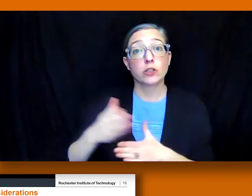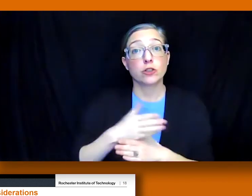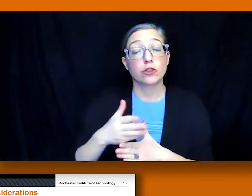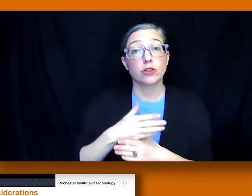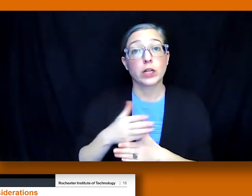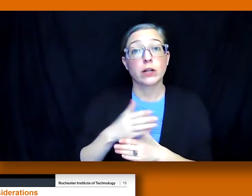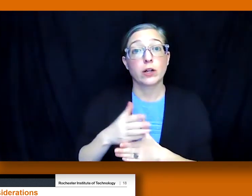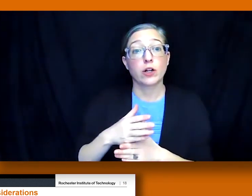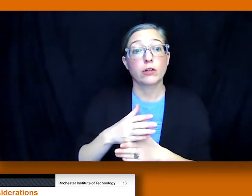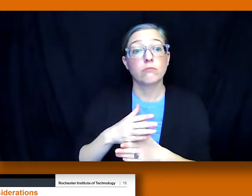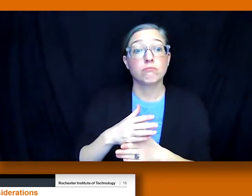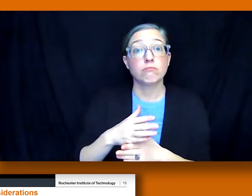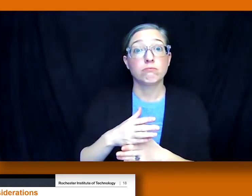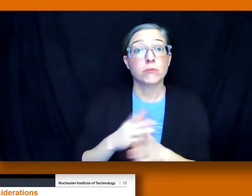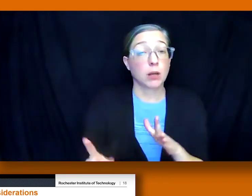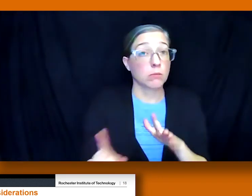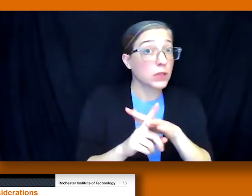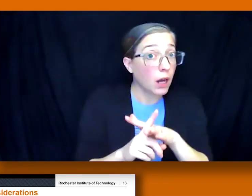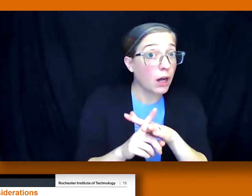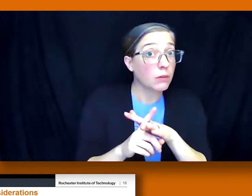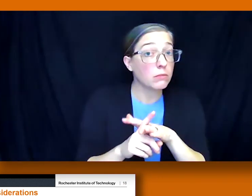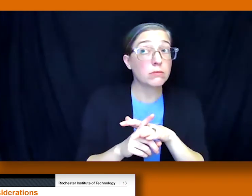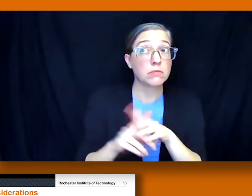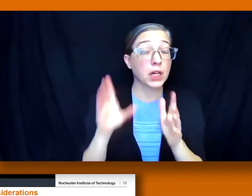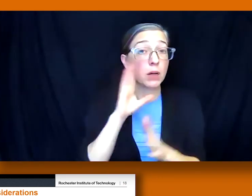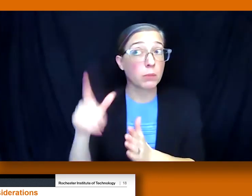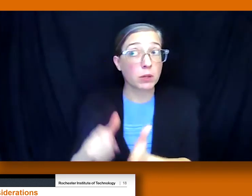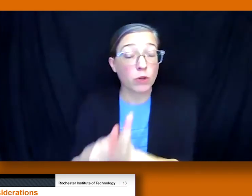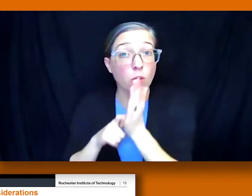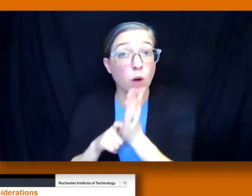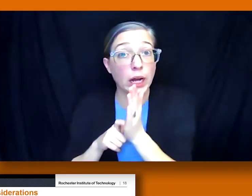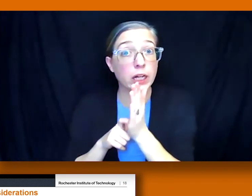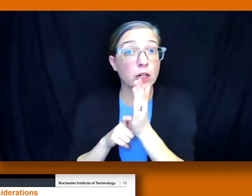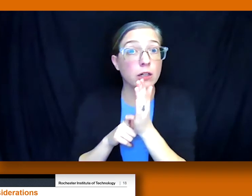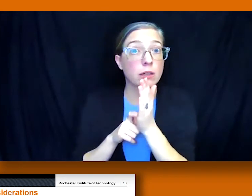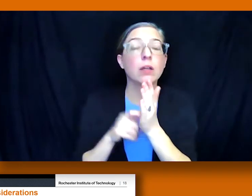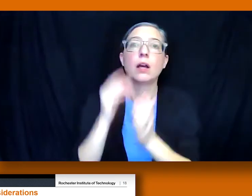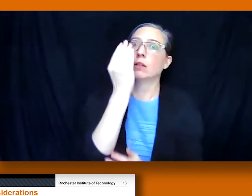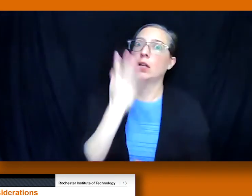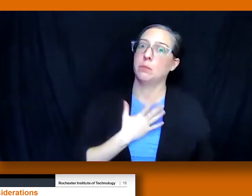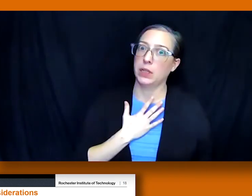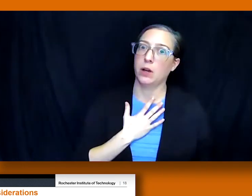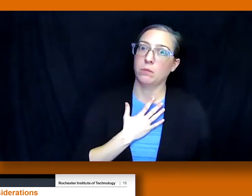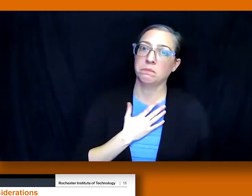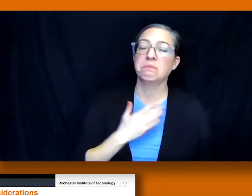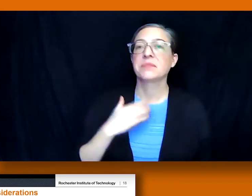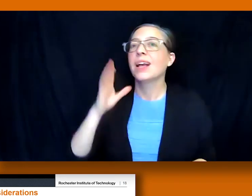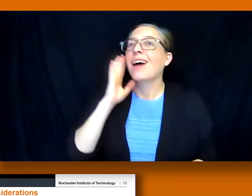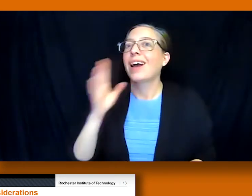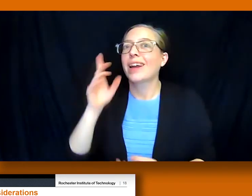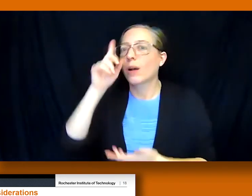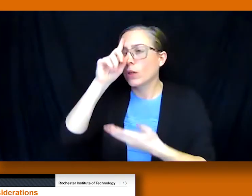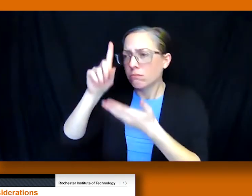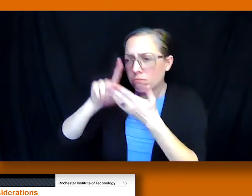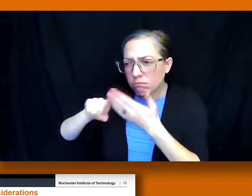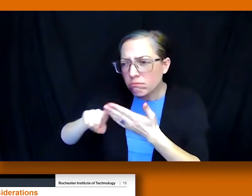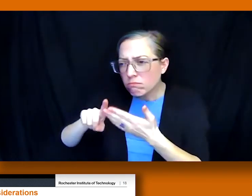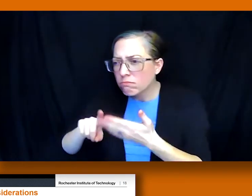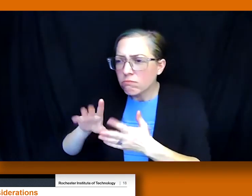I'll see it, but please let me know, and I'll make sure we identify it in the budget.